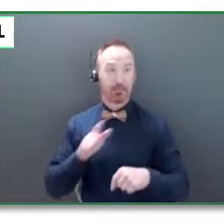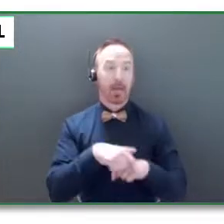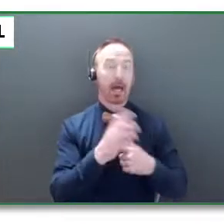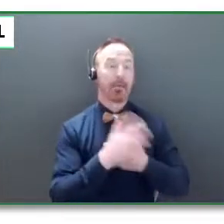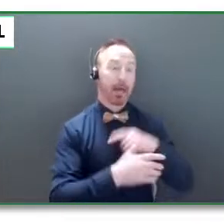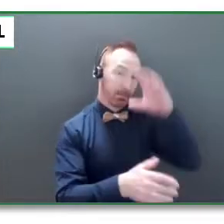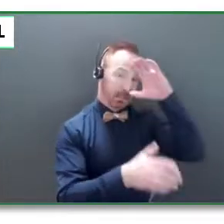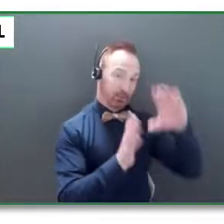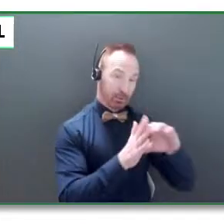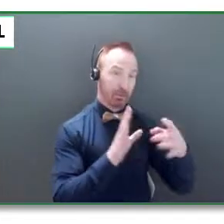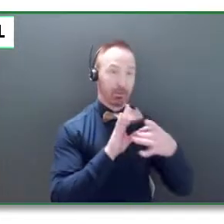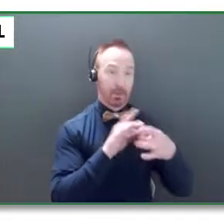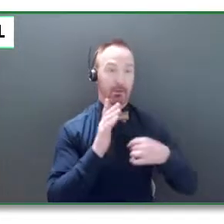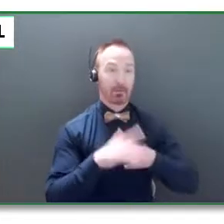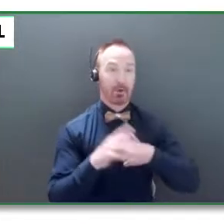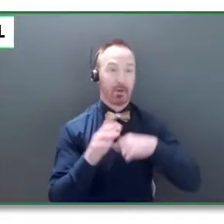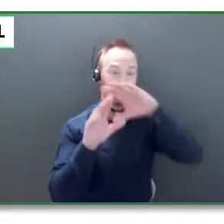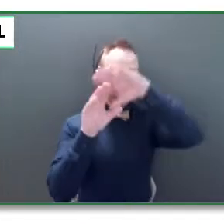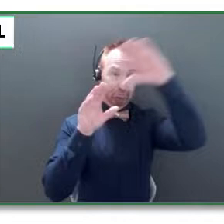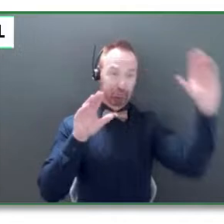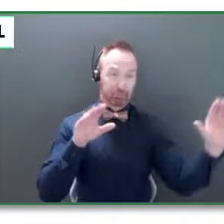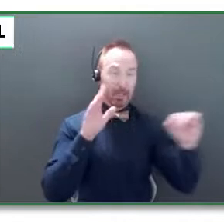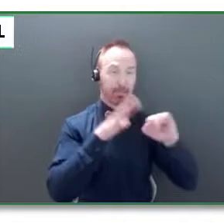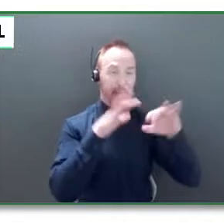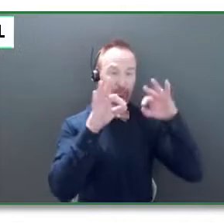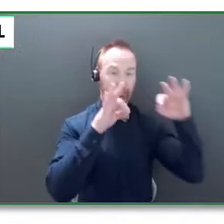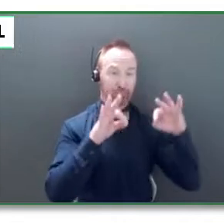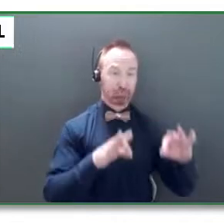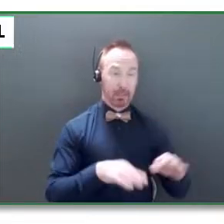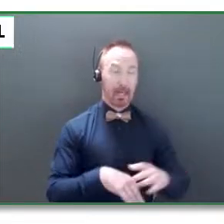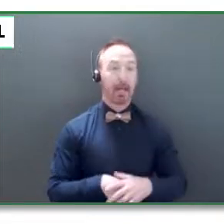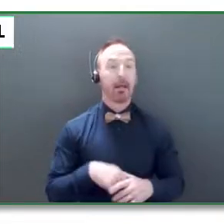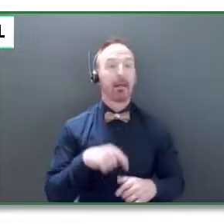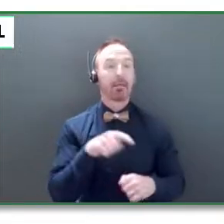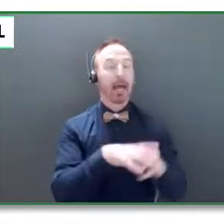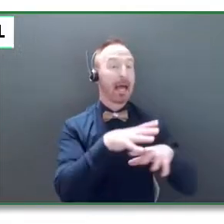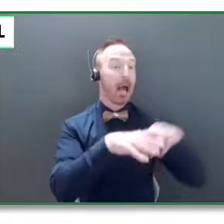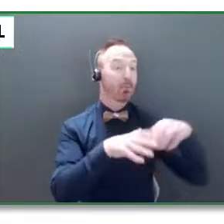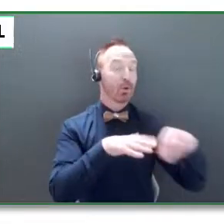Outdoor recreation is a key component of health and wellness as well as tourism